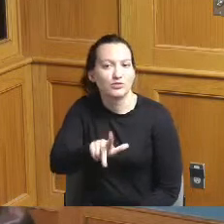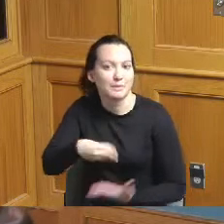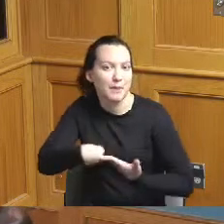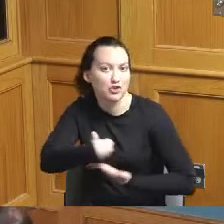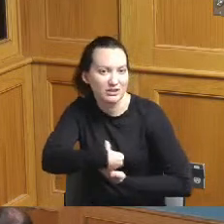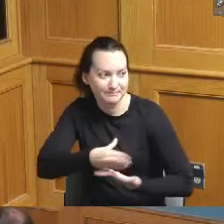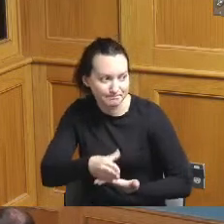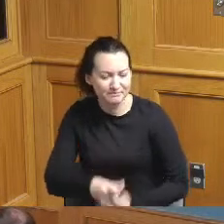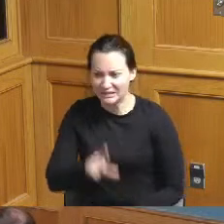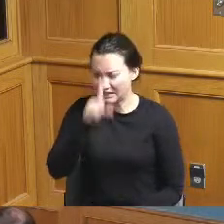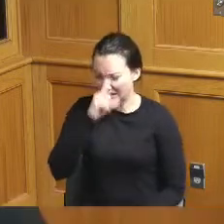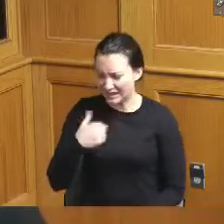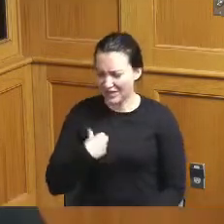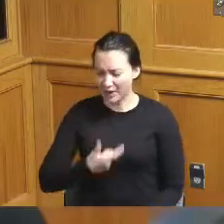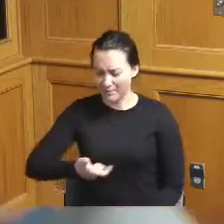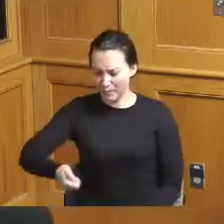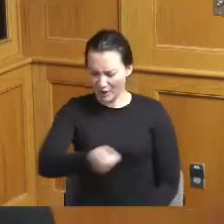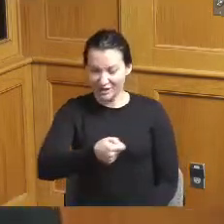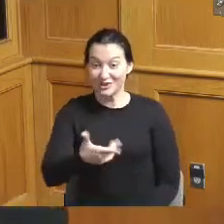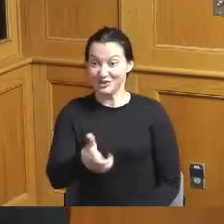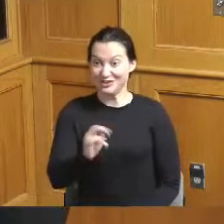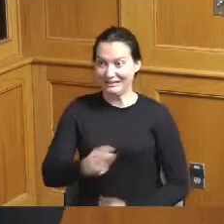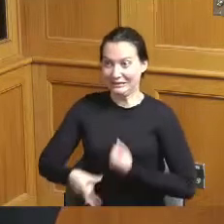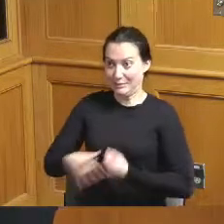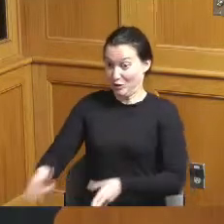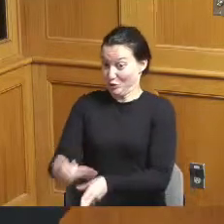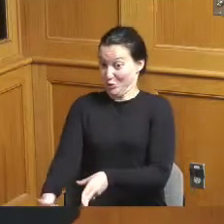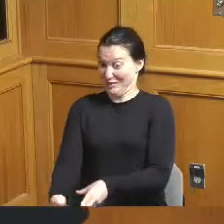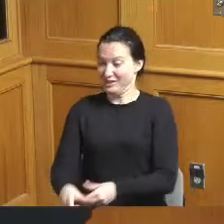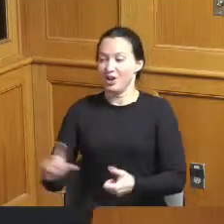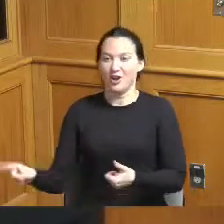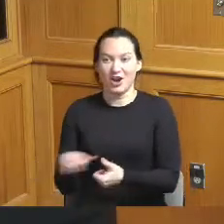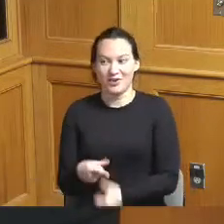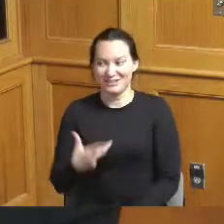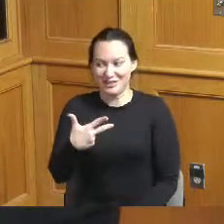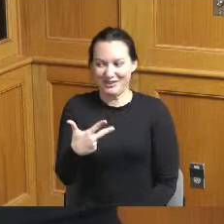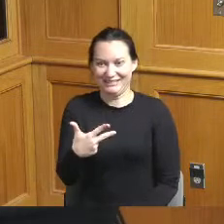I think I have my pointer here John told me to keep it brief so the first three slides I'll